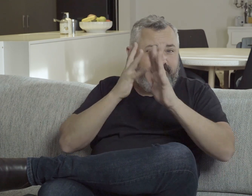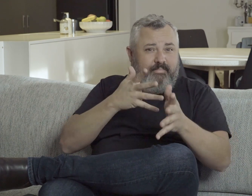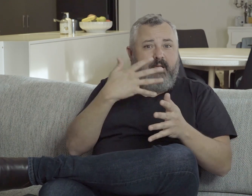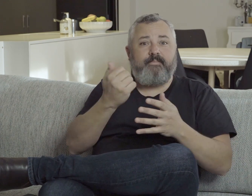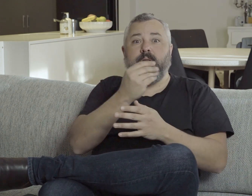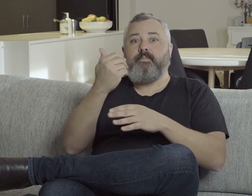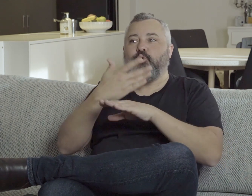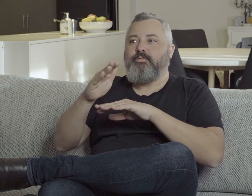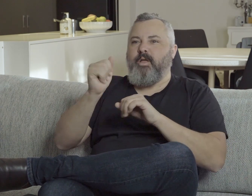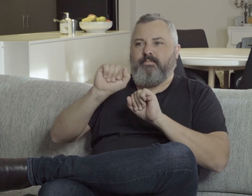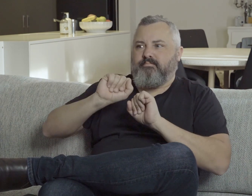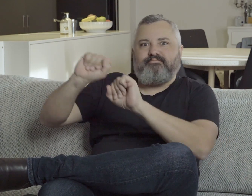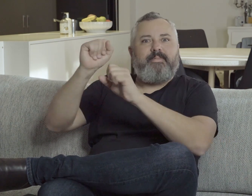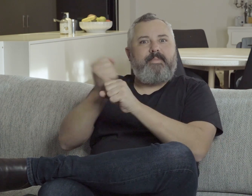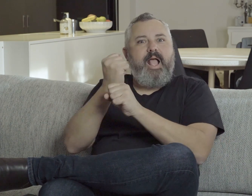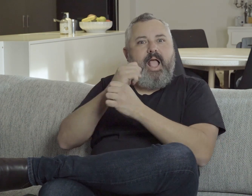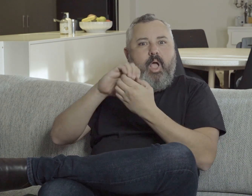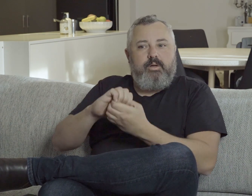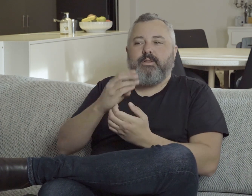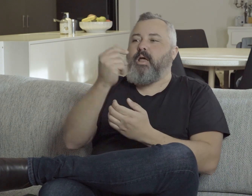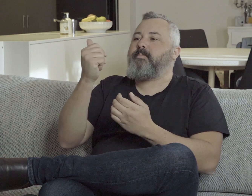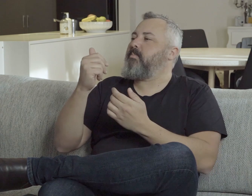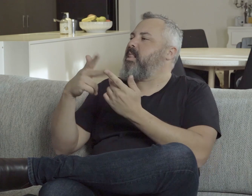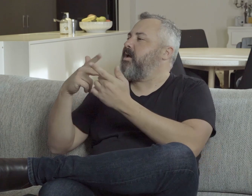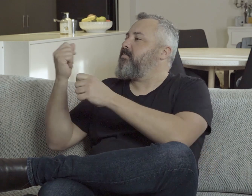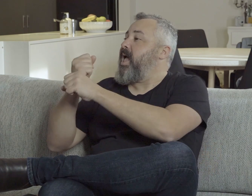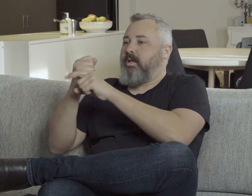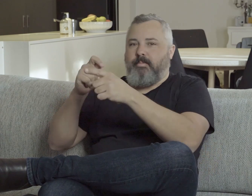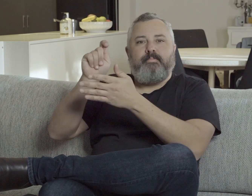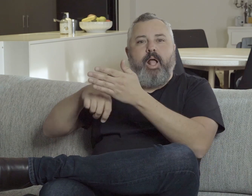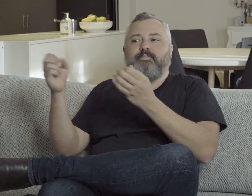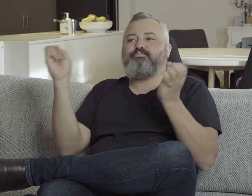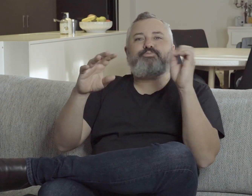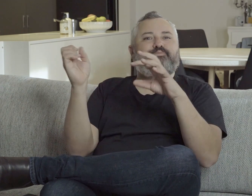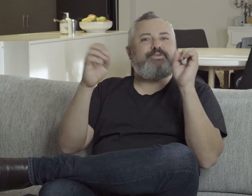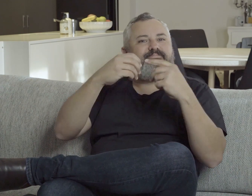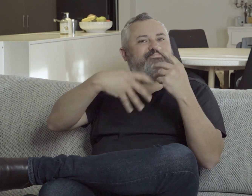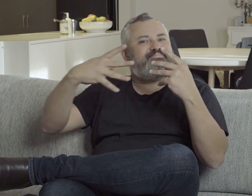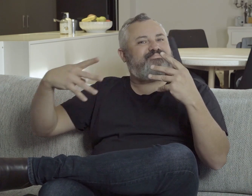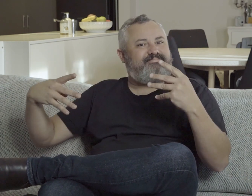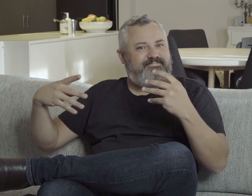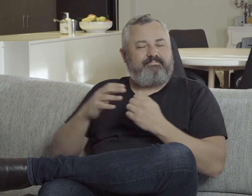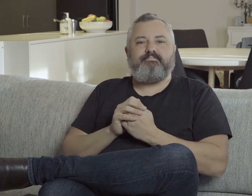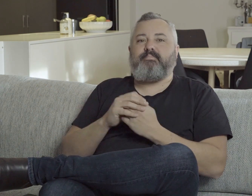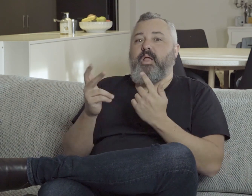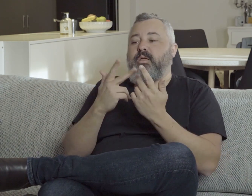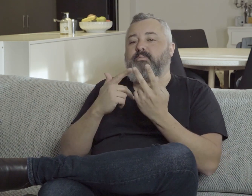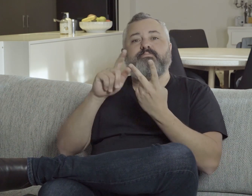including some popular old movies and a selection of Netflix shows and movies only available to Netflix subscribers.